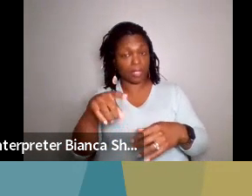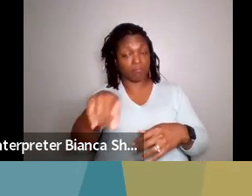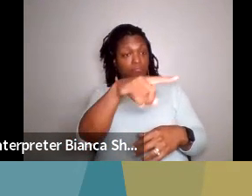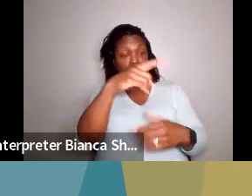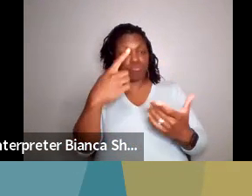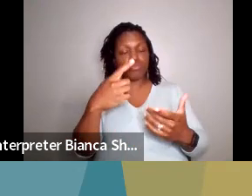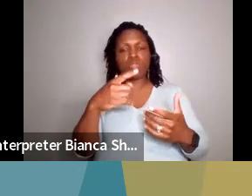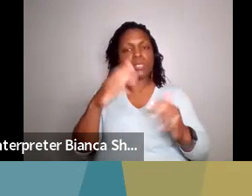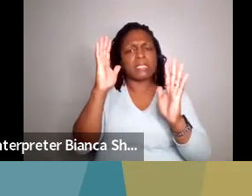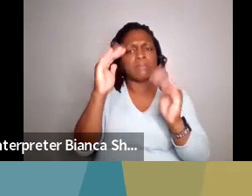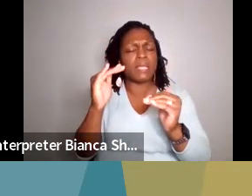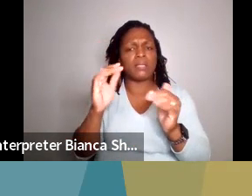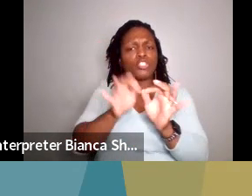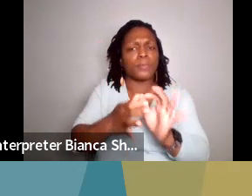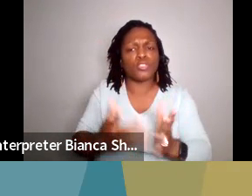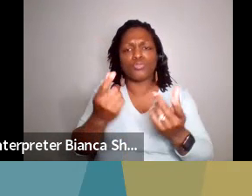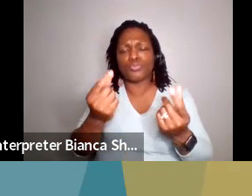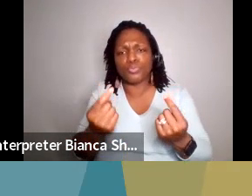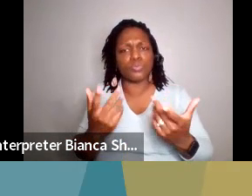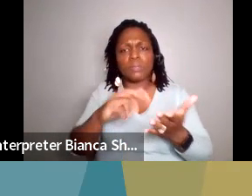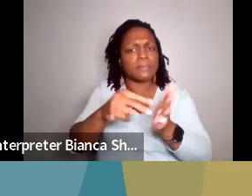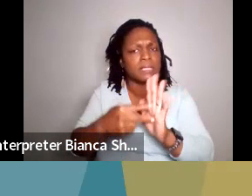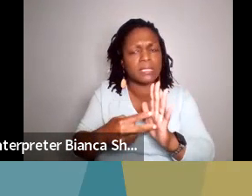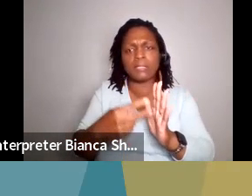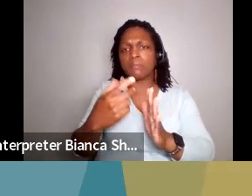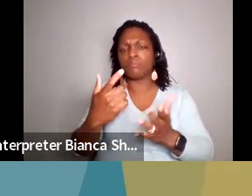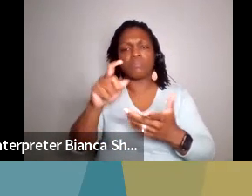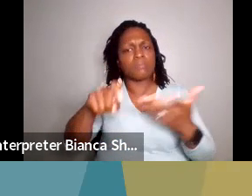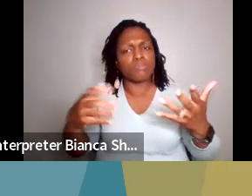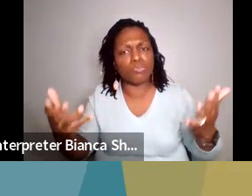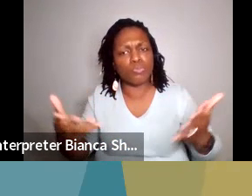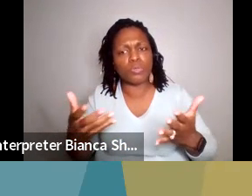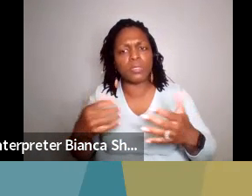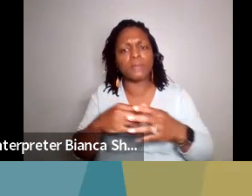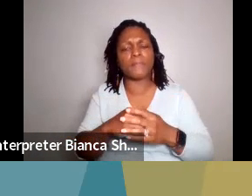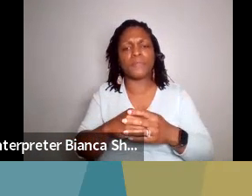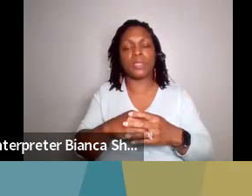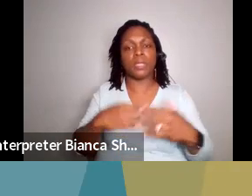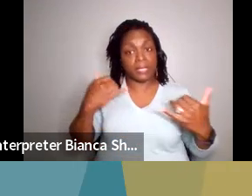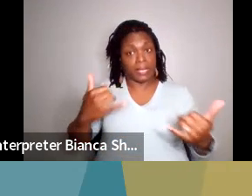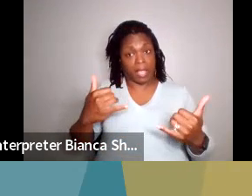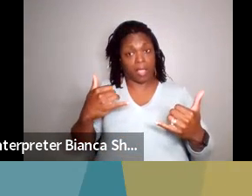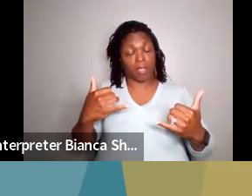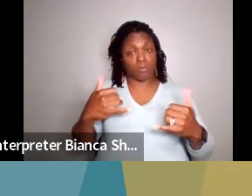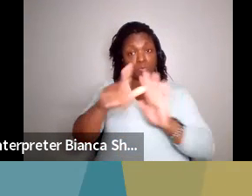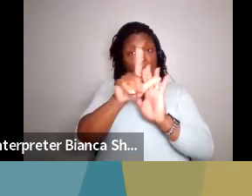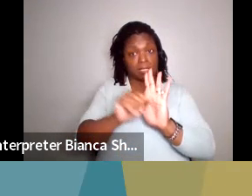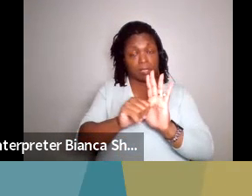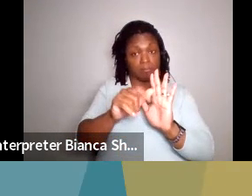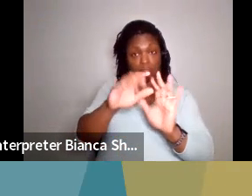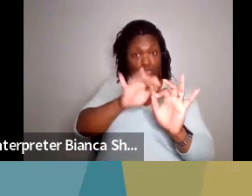You know. What does that mean? Like you know? What is it that we need like? What is that current state of Louisiana at this point?